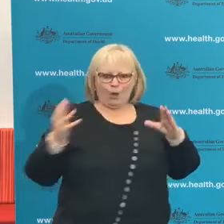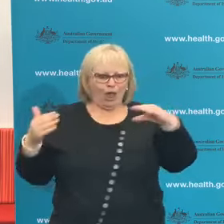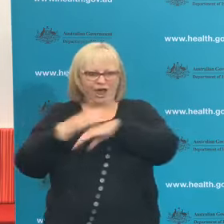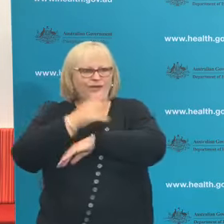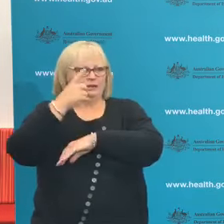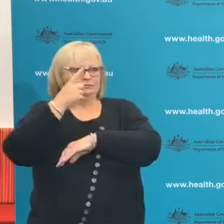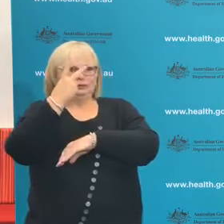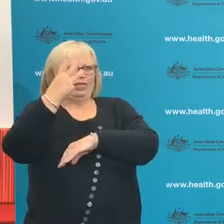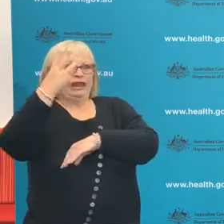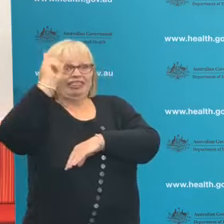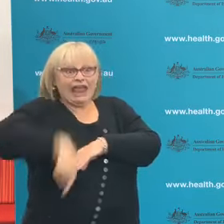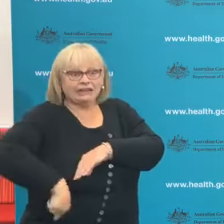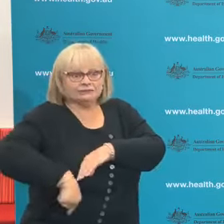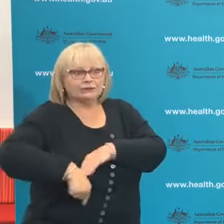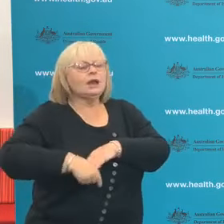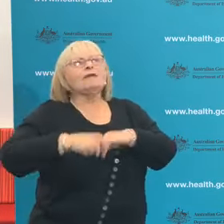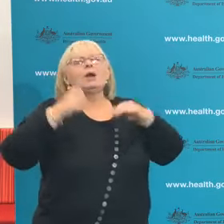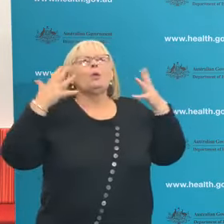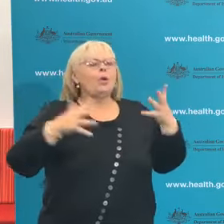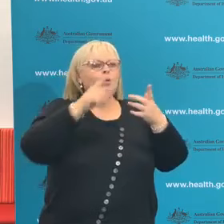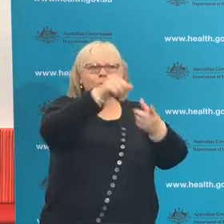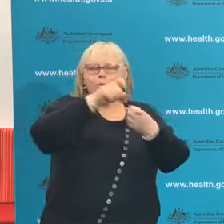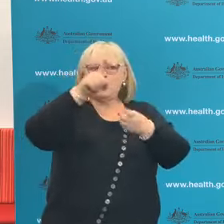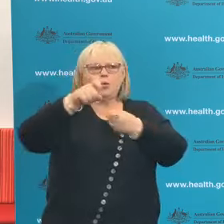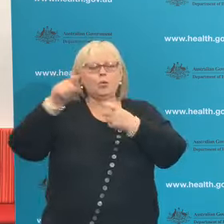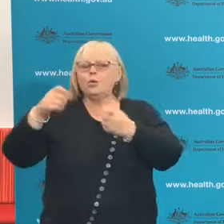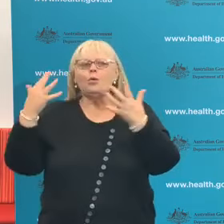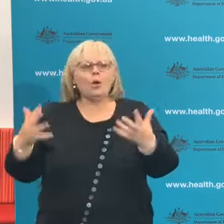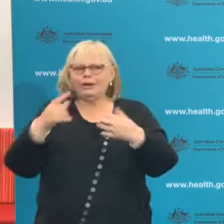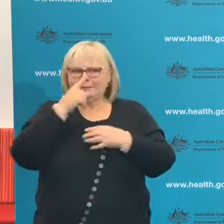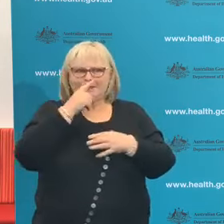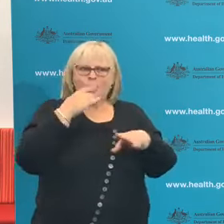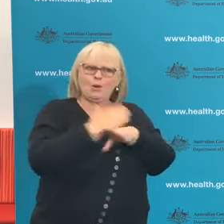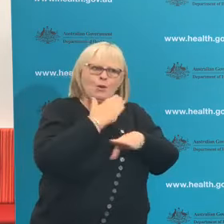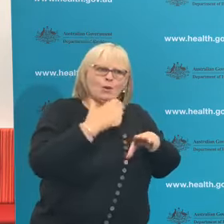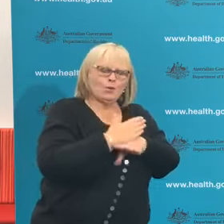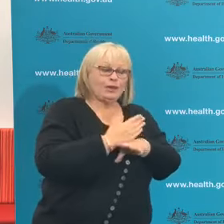recruited a huge amount of new workforce, they've set up new call centres, they've